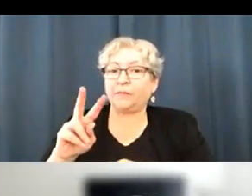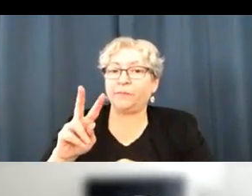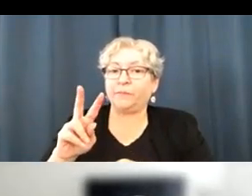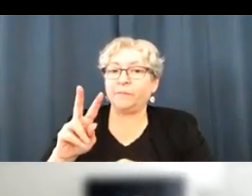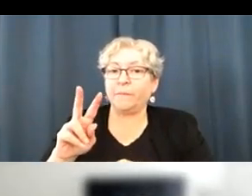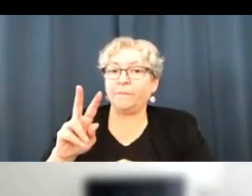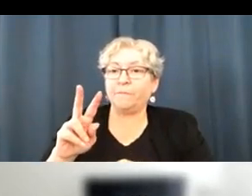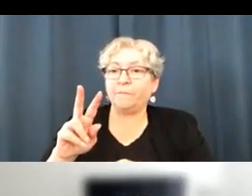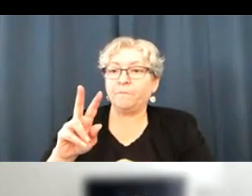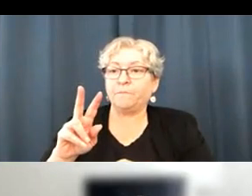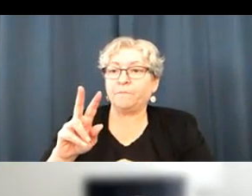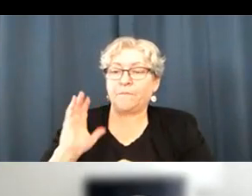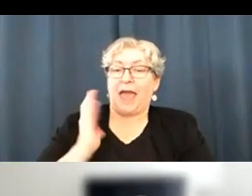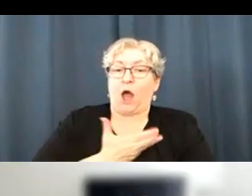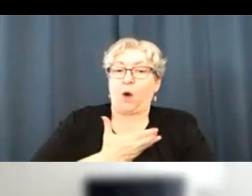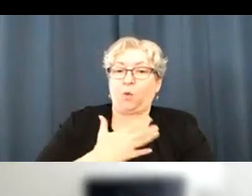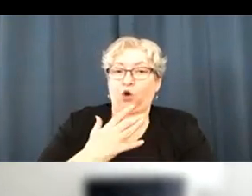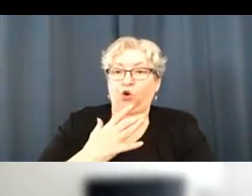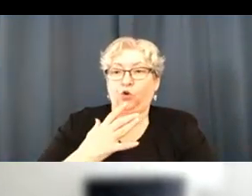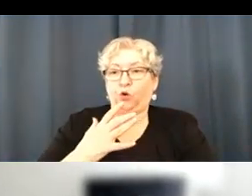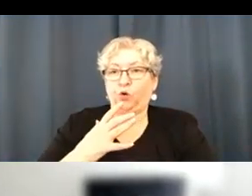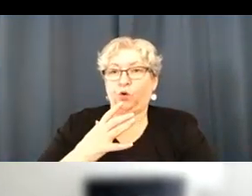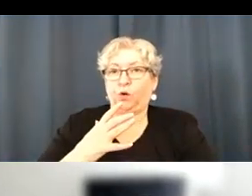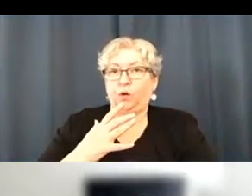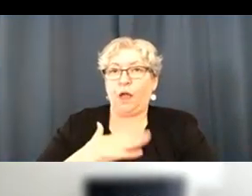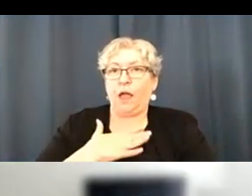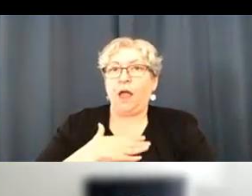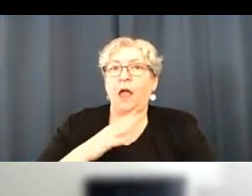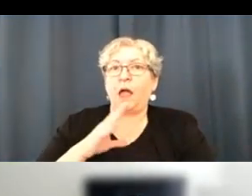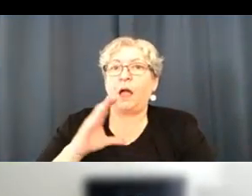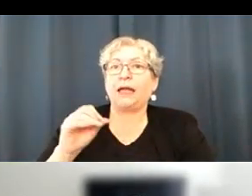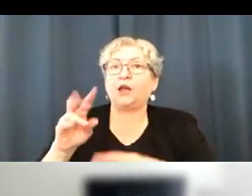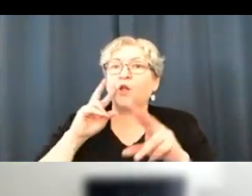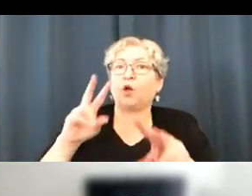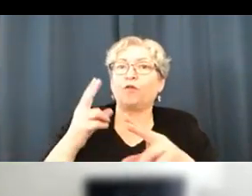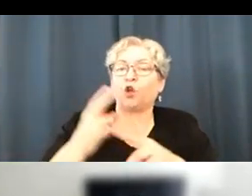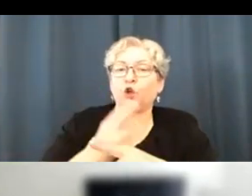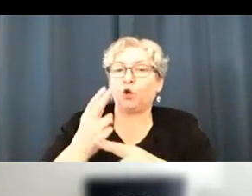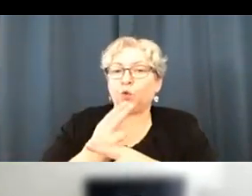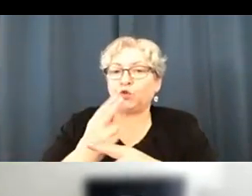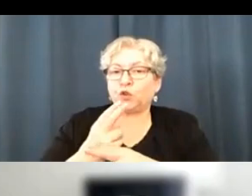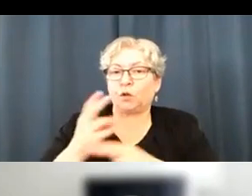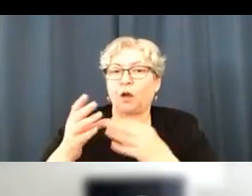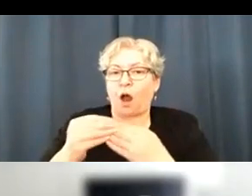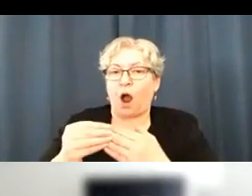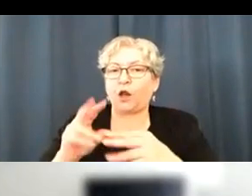for all of the demos. You can just find in the user guide, look for the speech viewer and it's gonna be similar